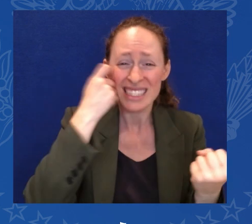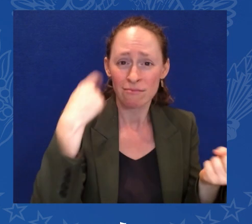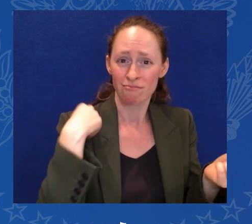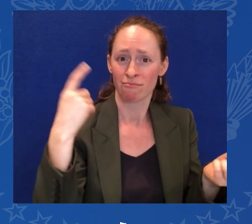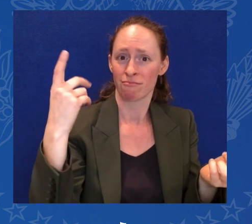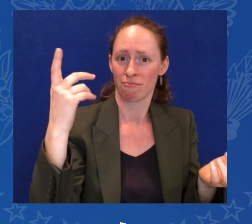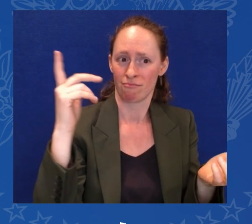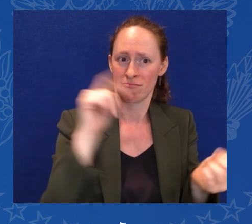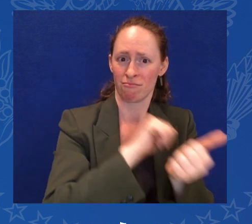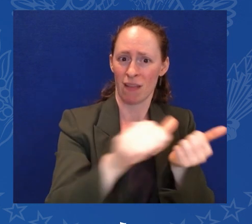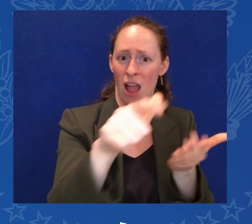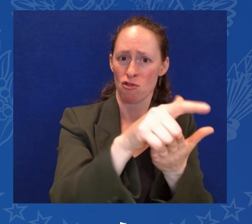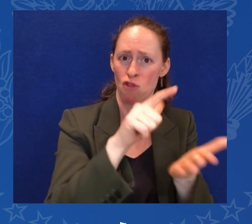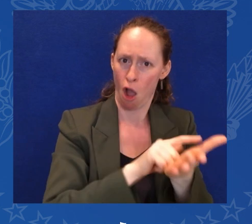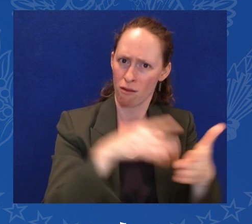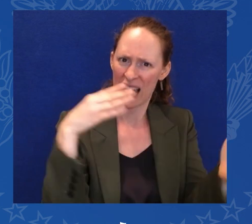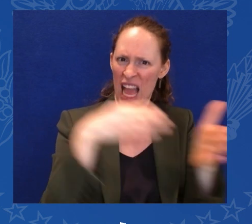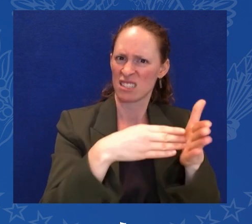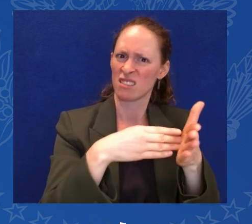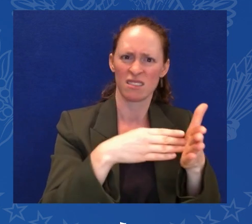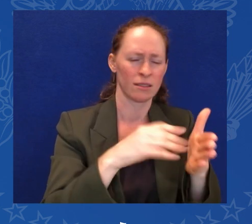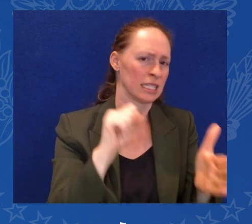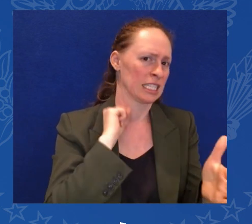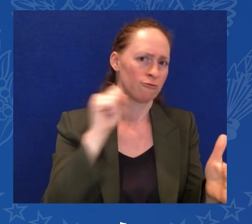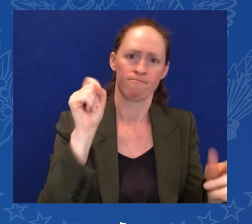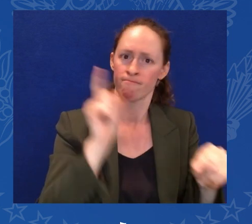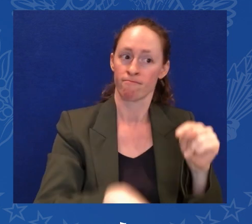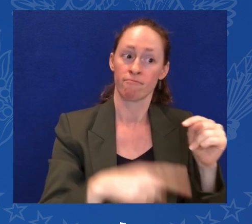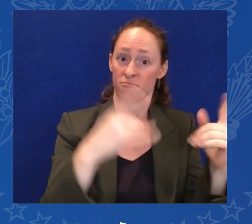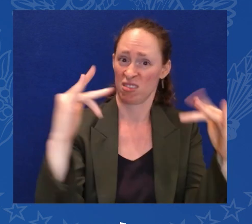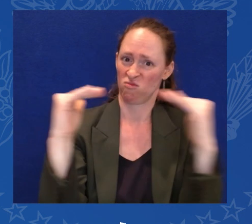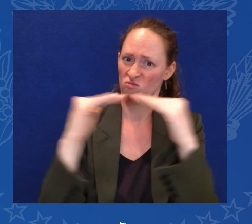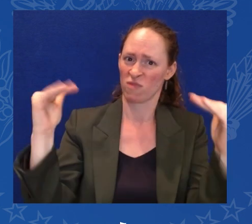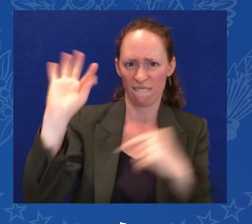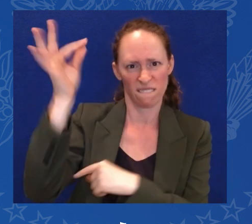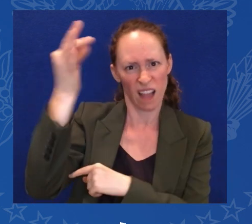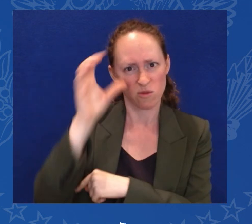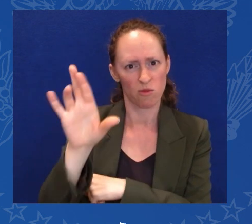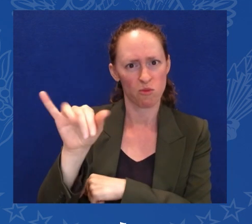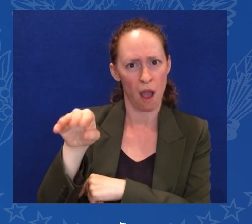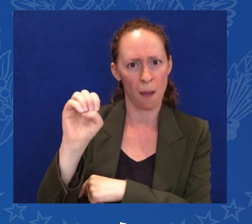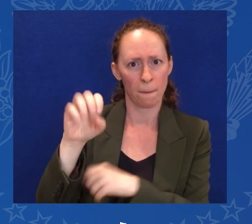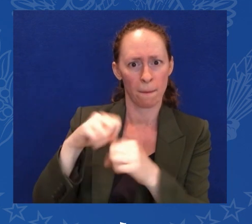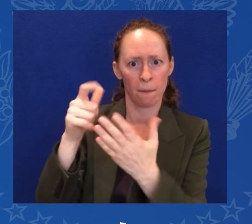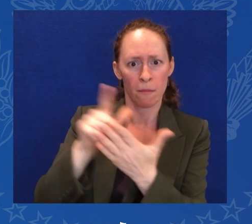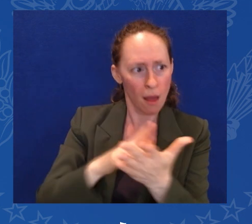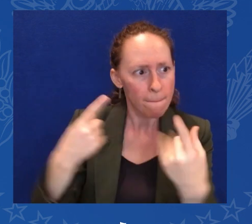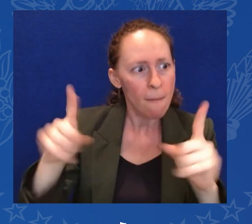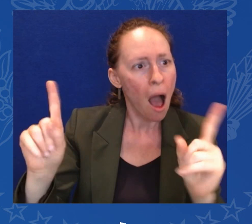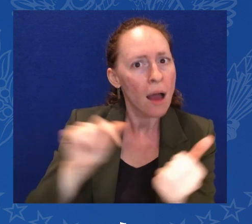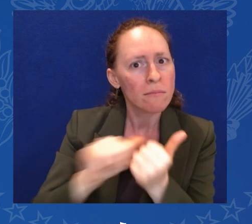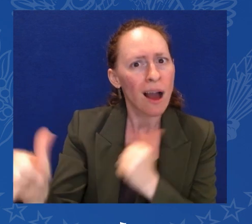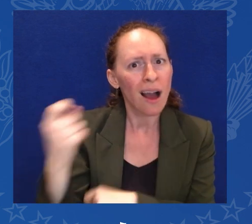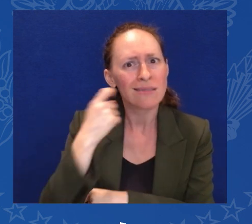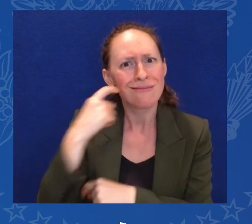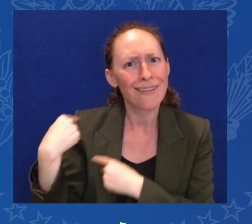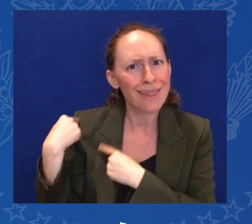and we screened the movie "Till" at the White House -- today, we join together as I sign a proclamation